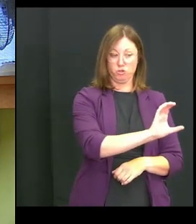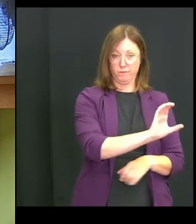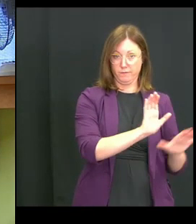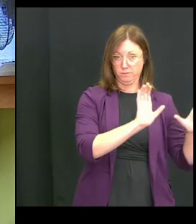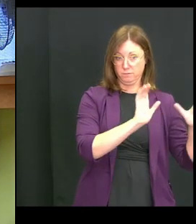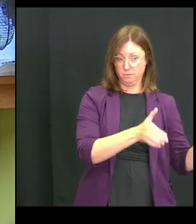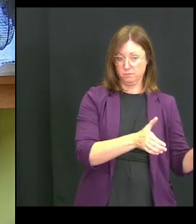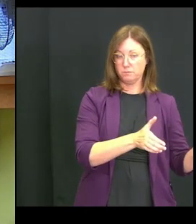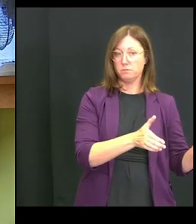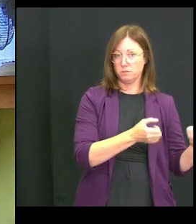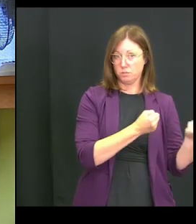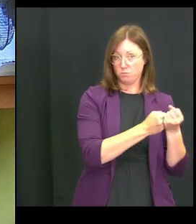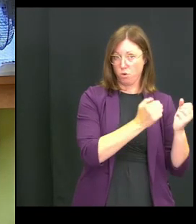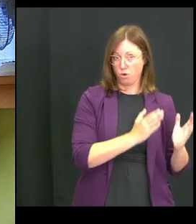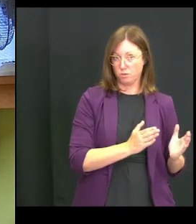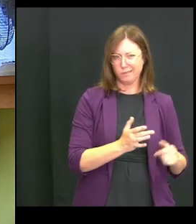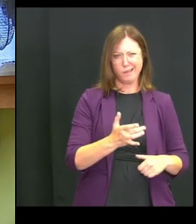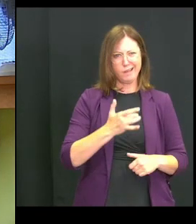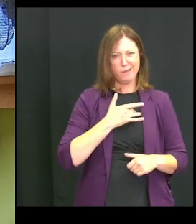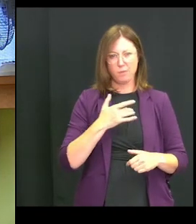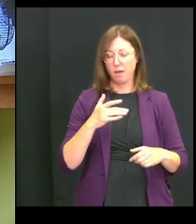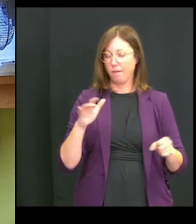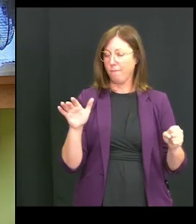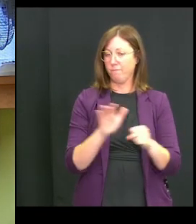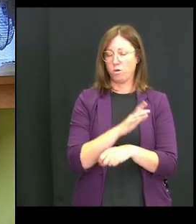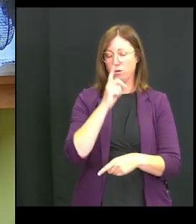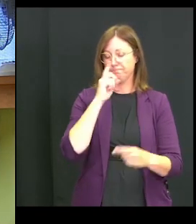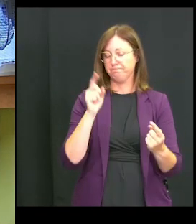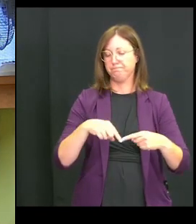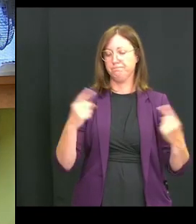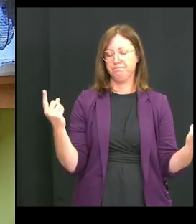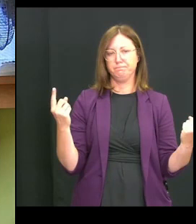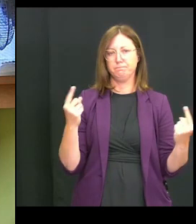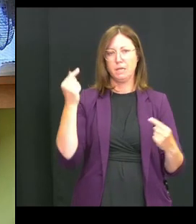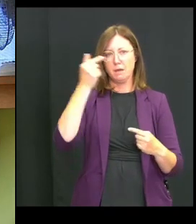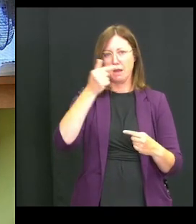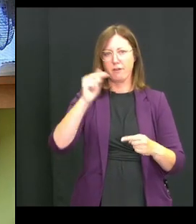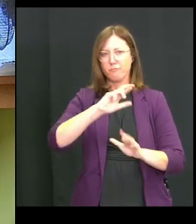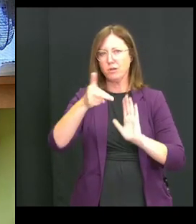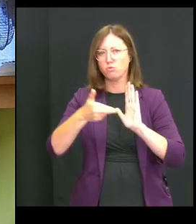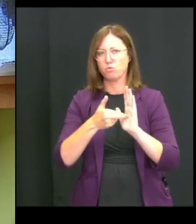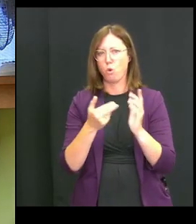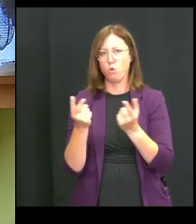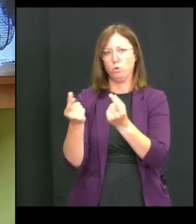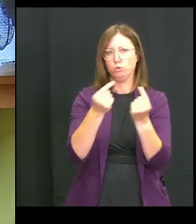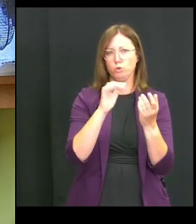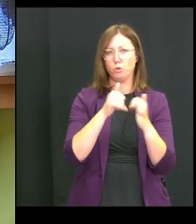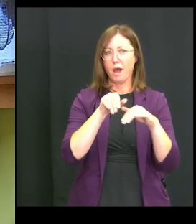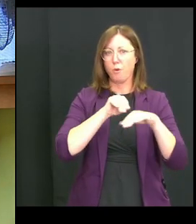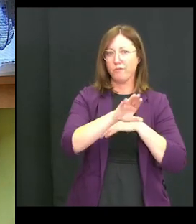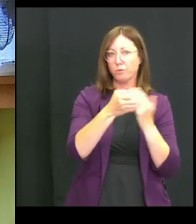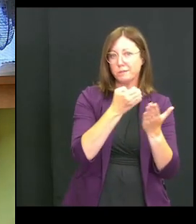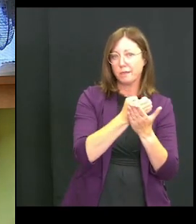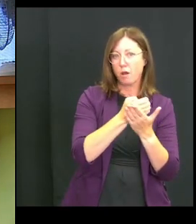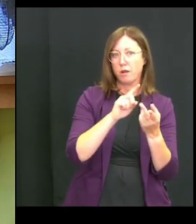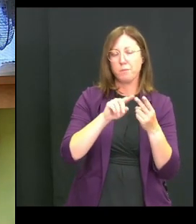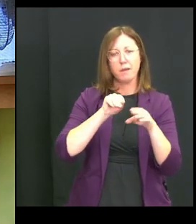increasingly disagree with one another about the proper role of government in the economy and in social life.